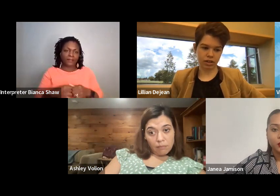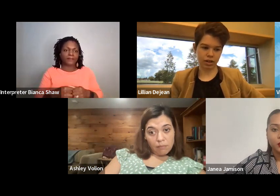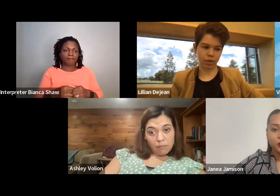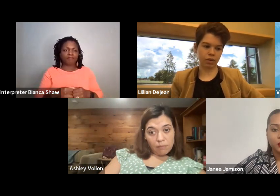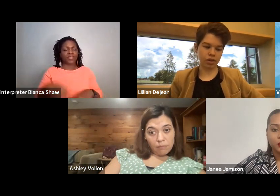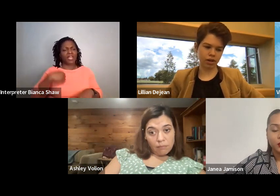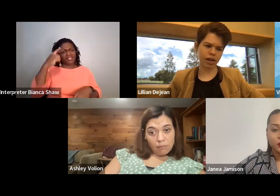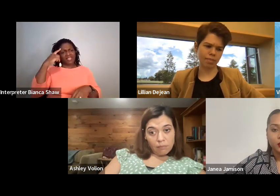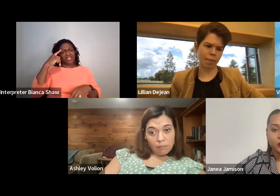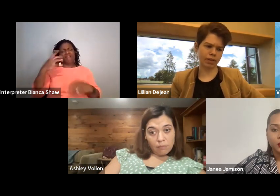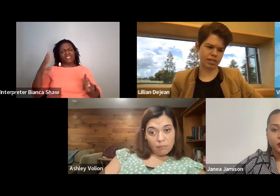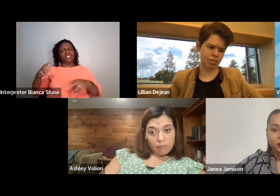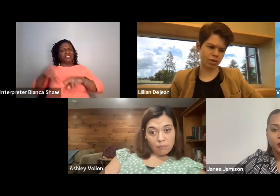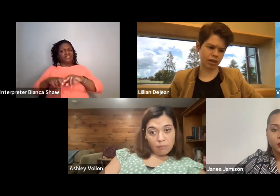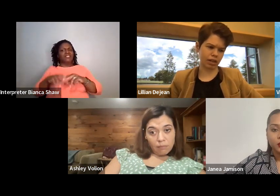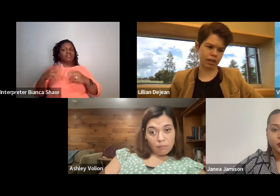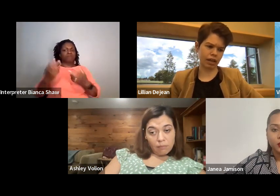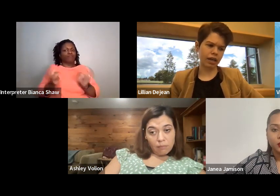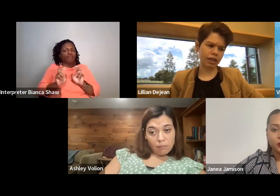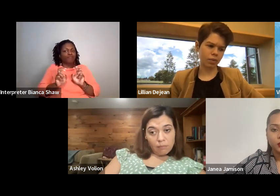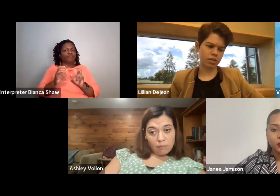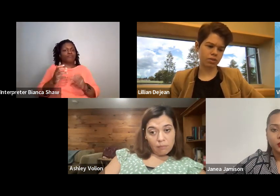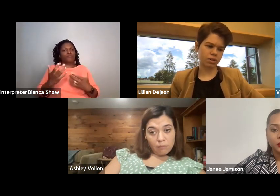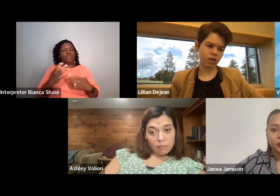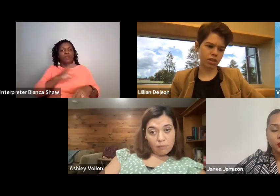And we we heard a lot of public testimony, and there was.